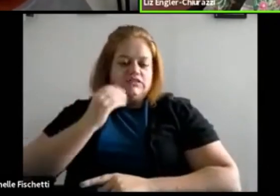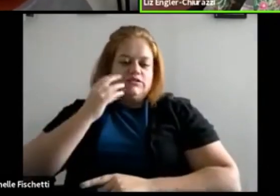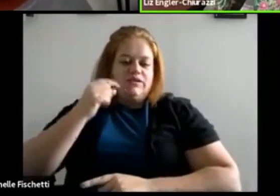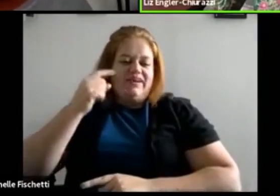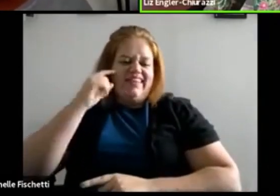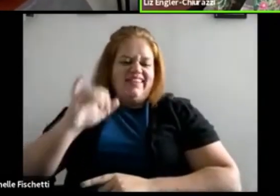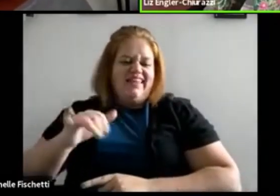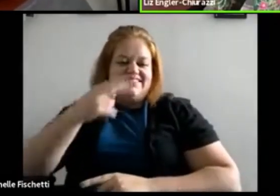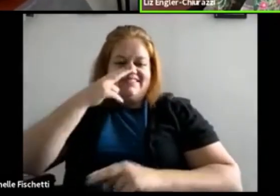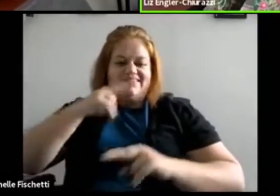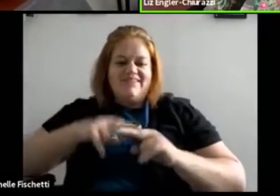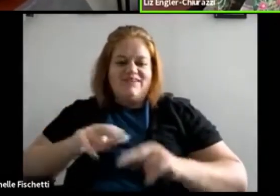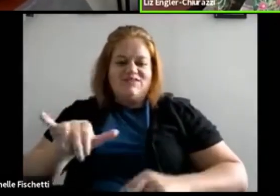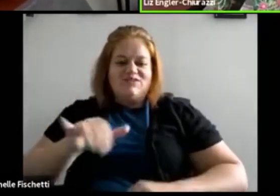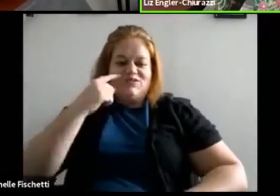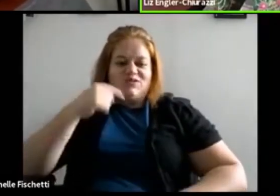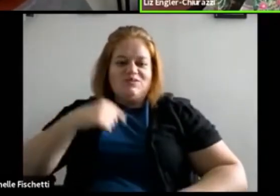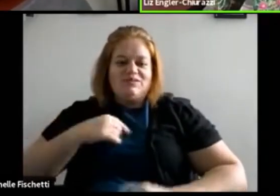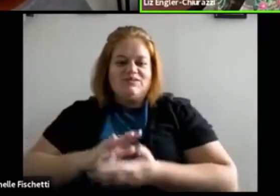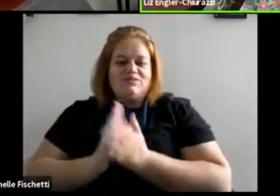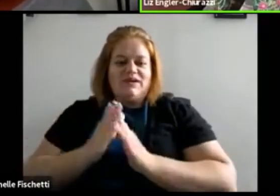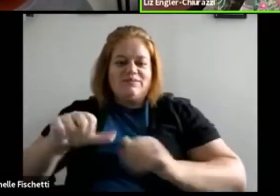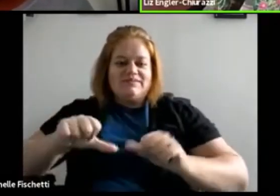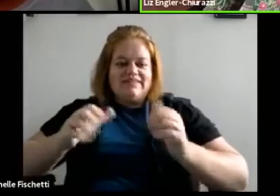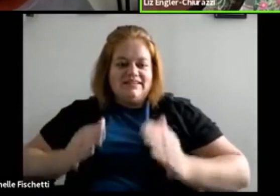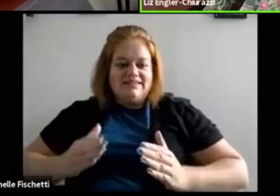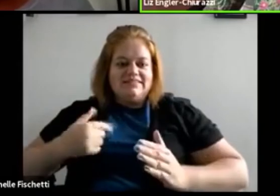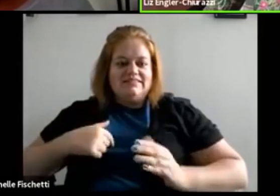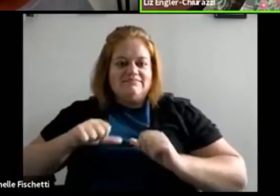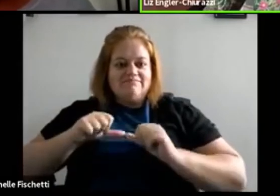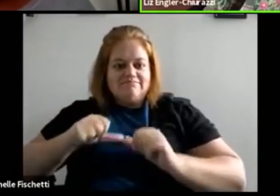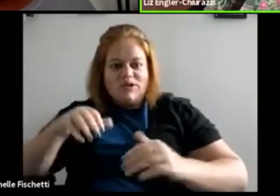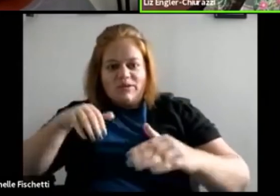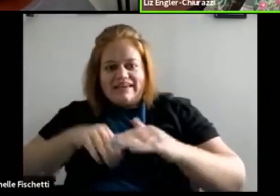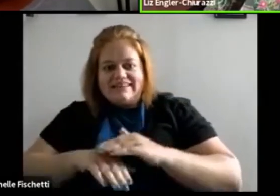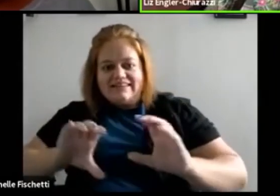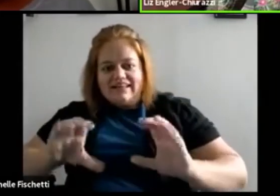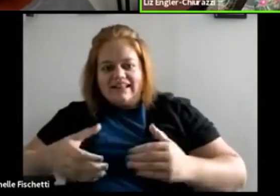part of being a scientist is getting to teach classes so I do a little bit of it